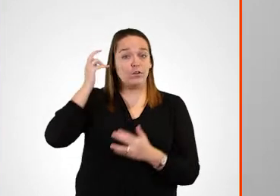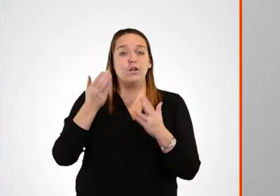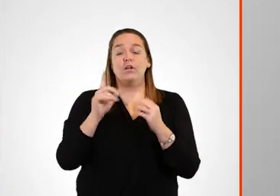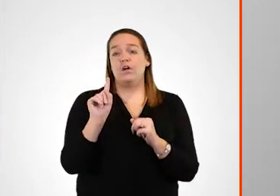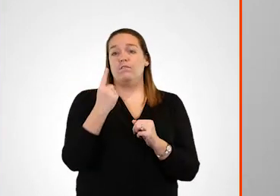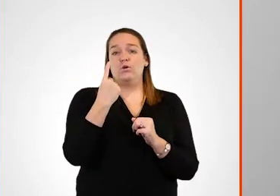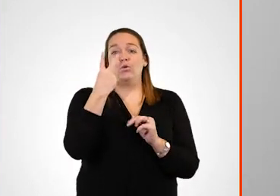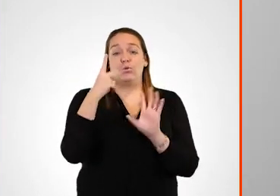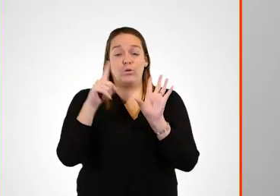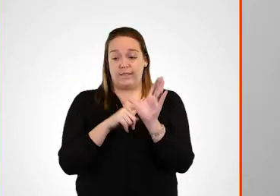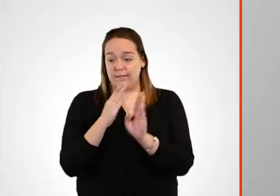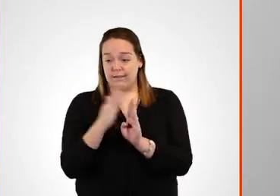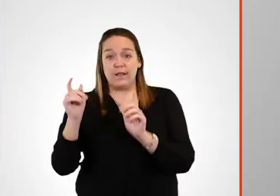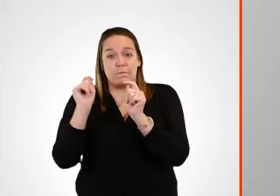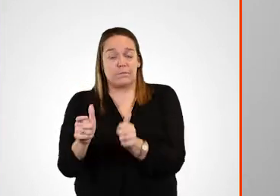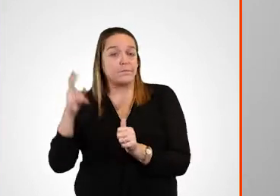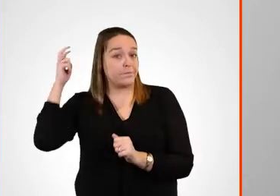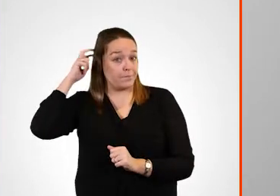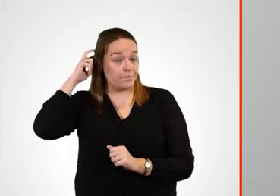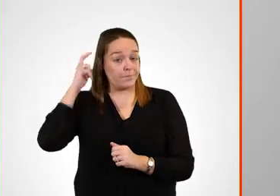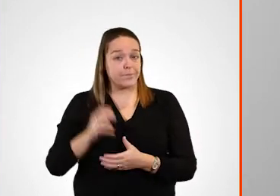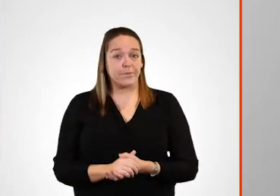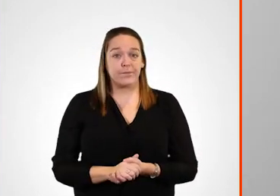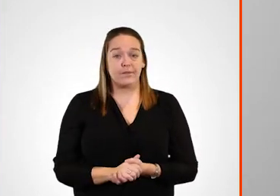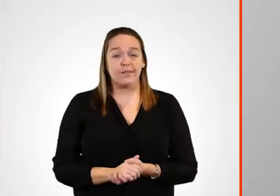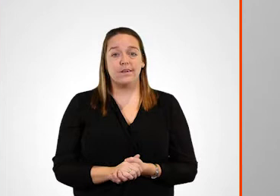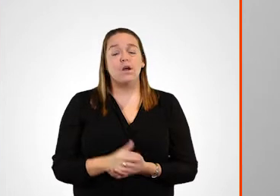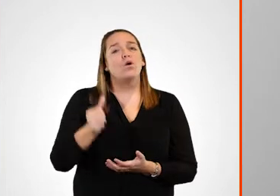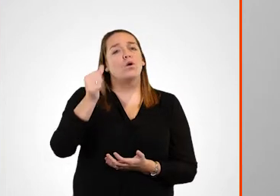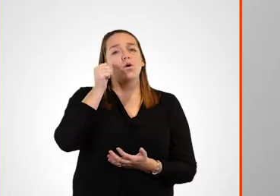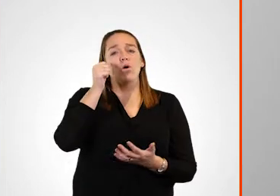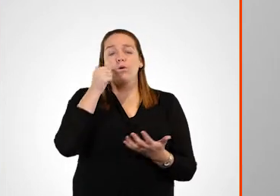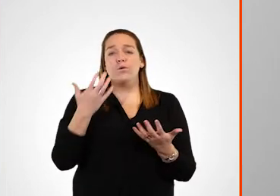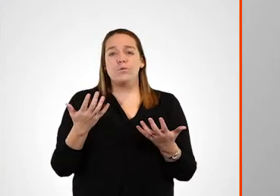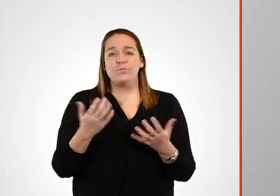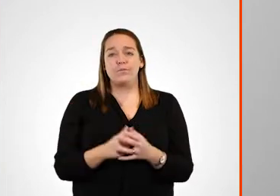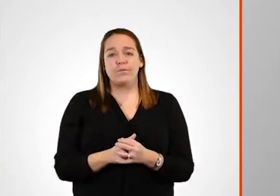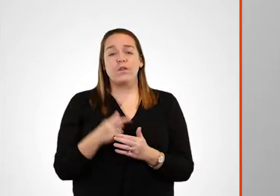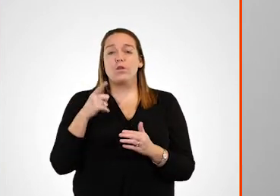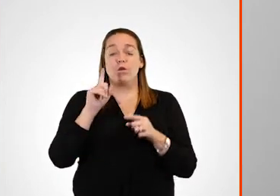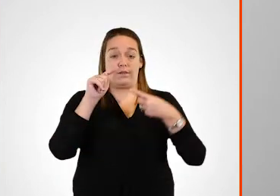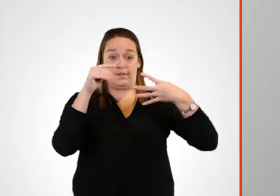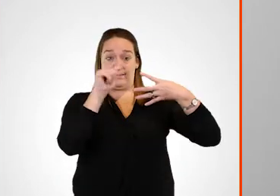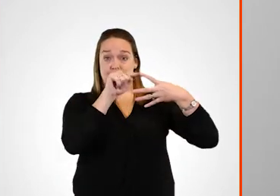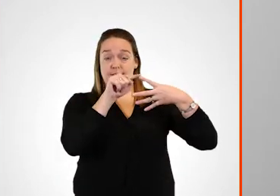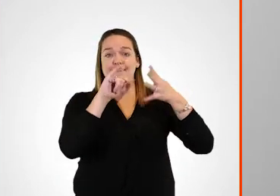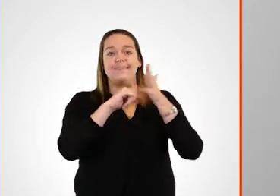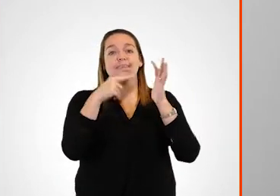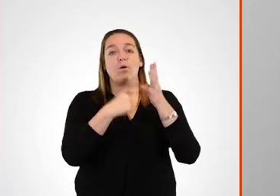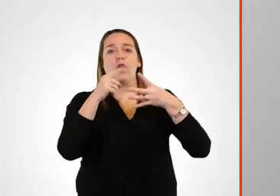years of cochlear implant experience, we can expect the earlier emerging consonant sounds to be produced